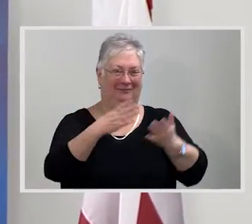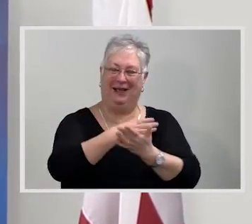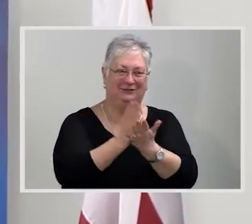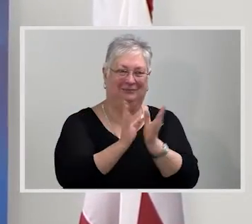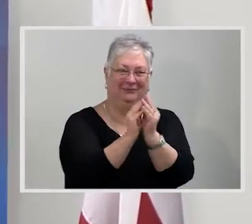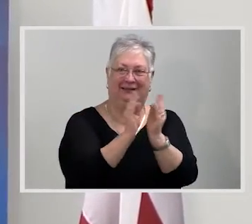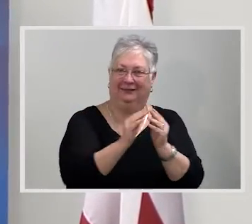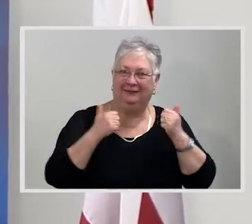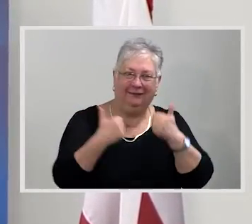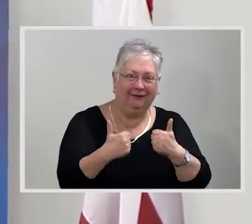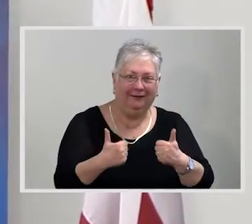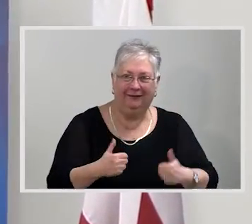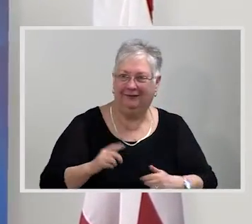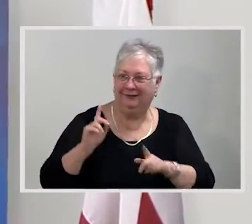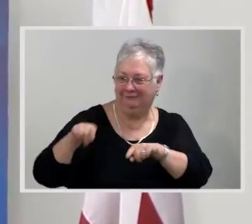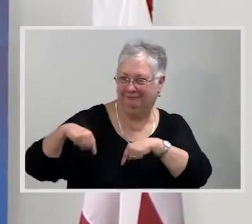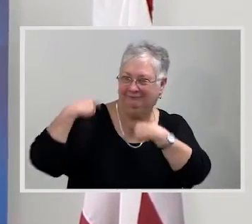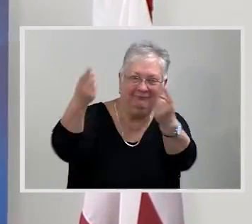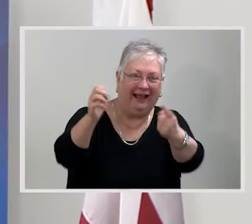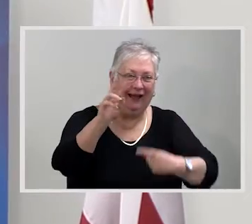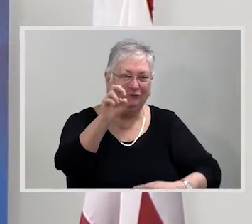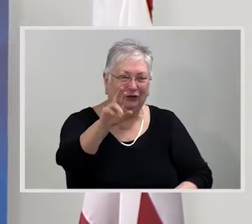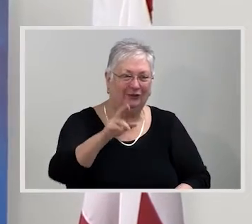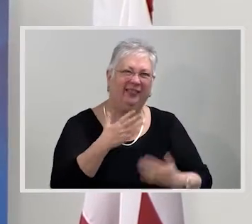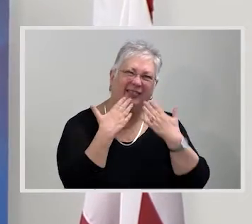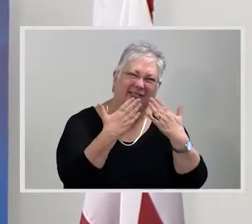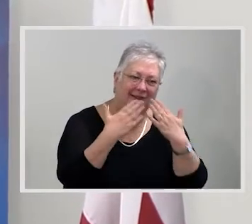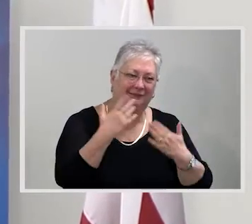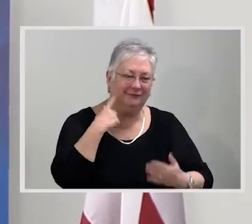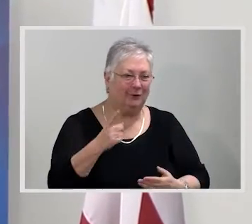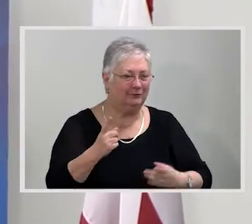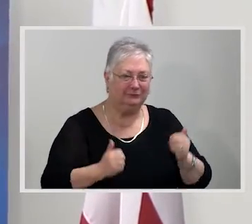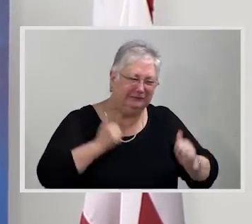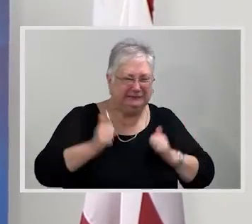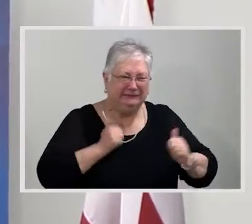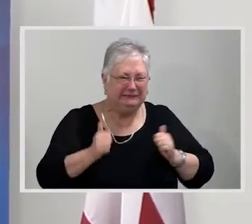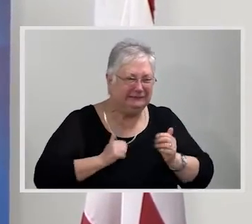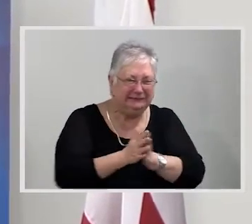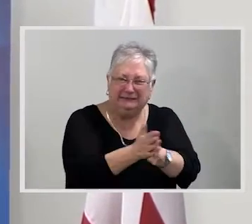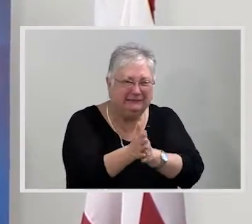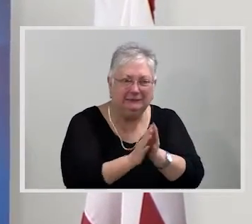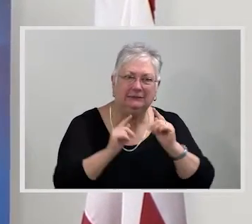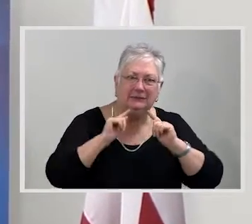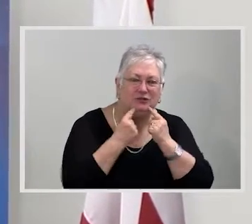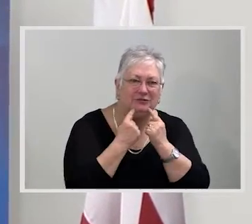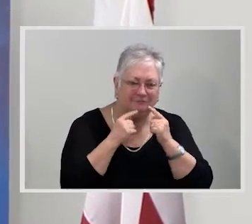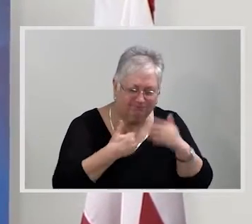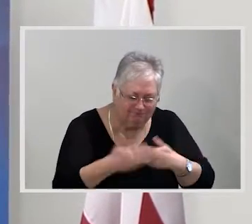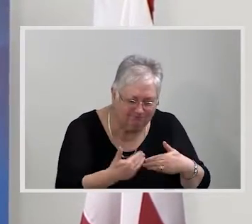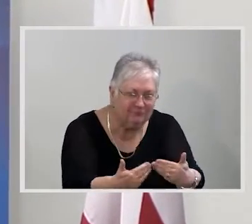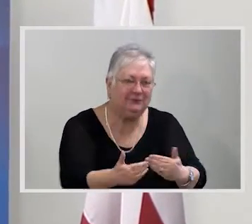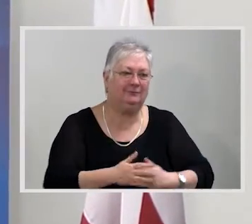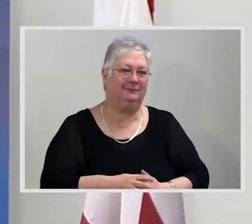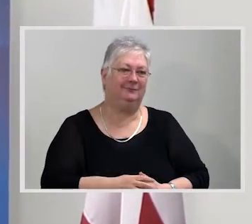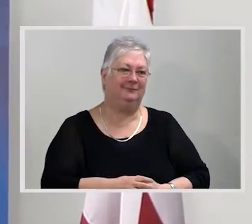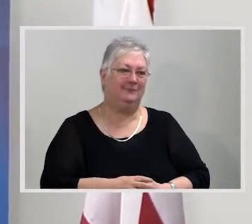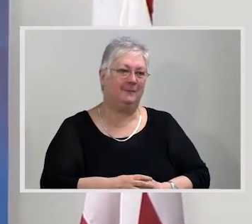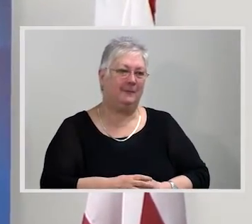AND THANK YOU FOR TAKING THIS VERY SERIOUSLY. AND AS WE CLOSE OUT, I JUST WANTED TO REFLECT ON -- AND I'M